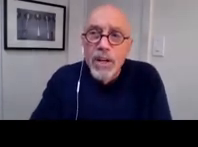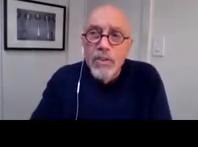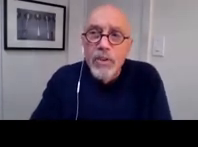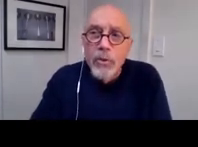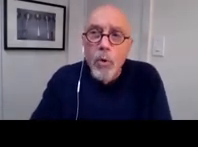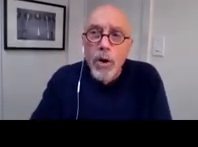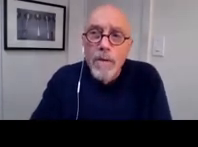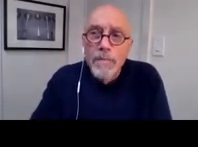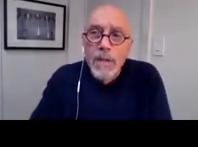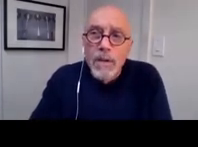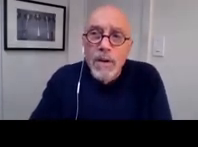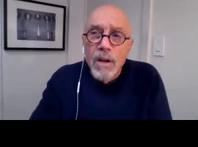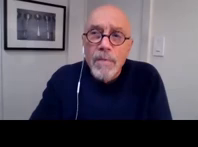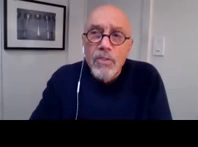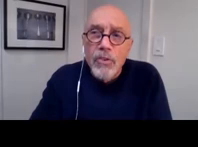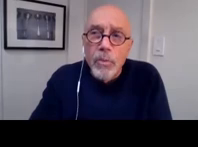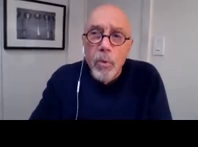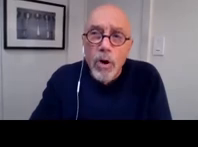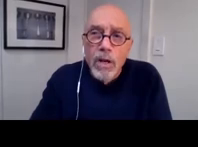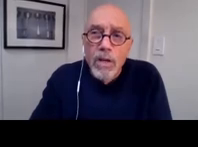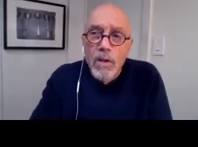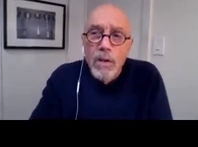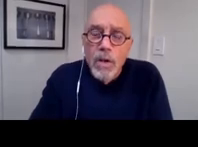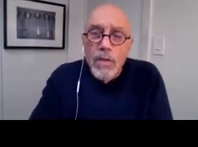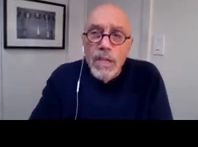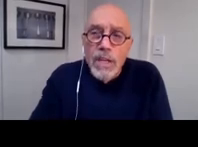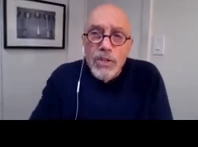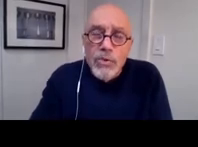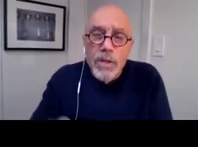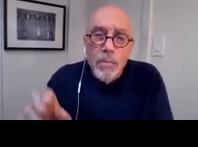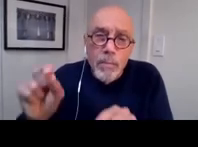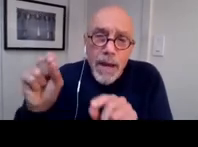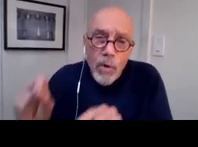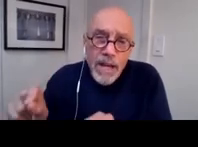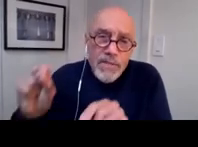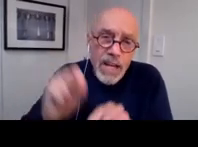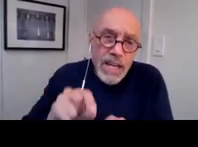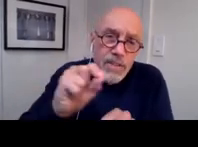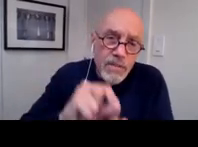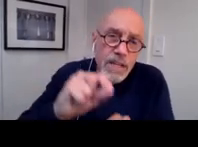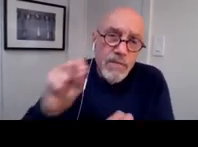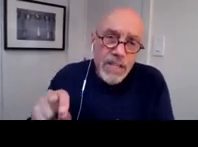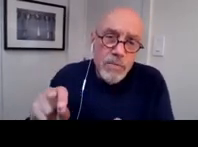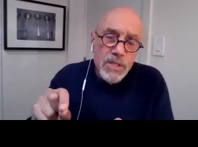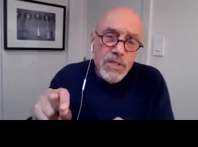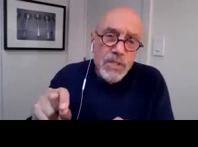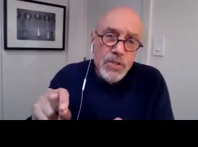done to support the industry by way of scientific advancements